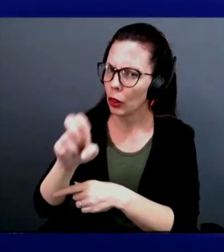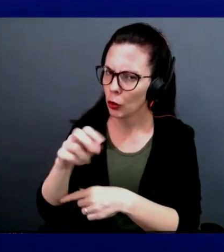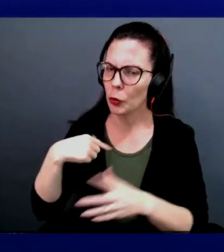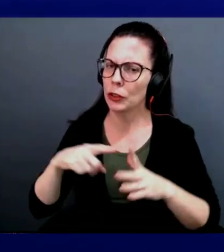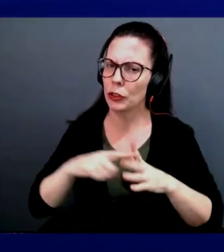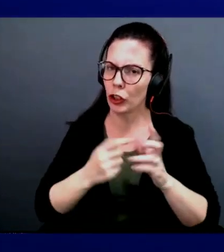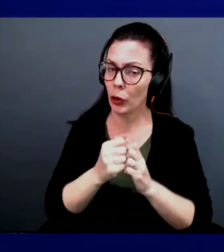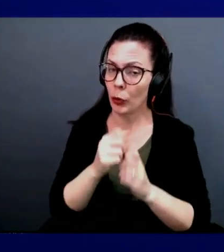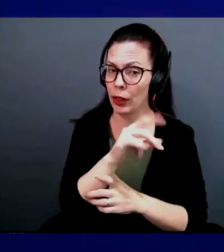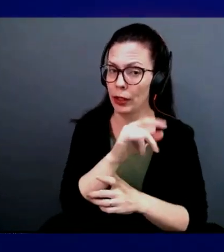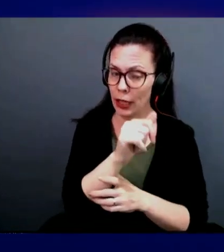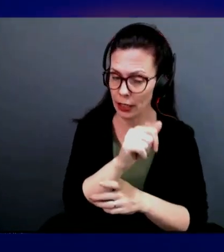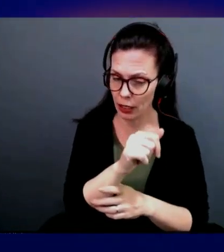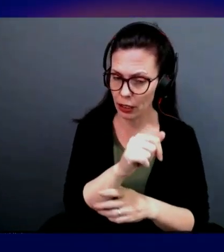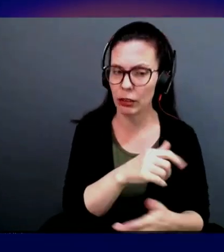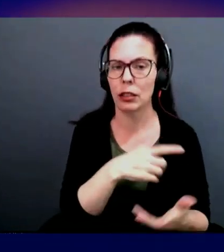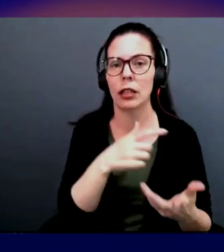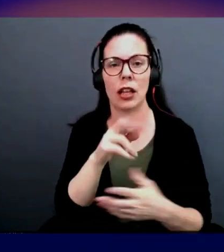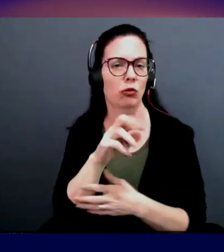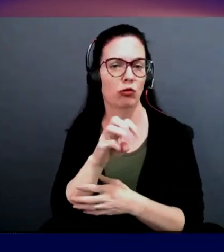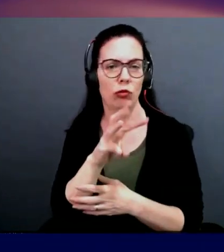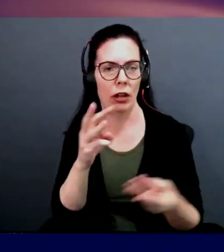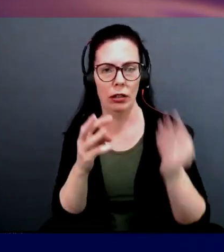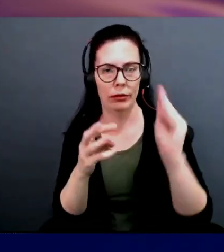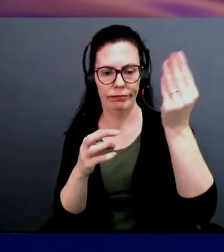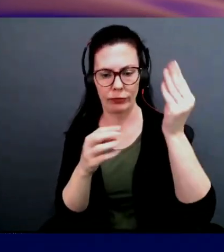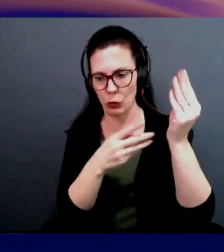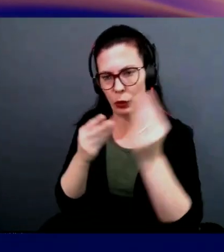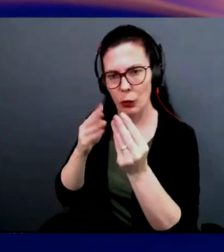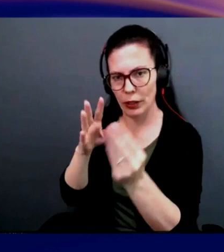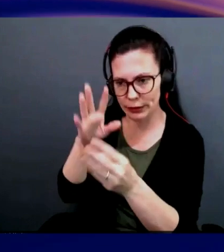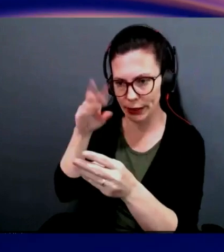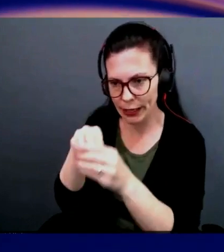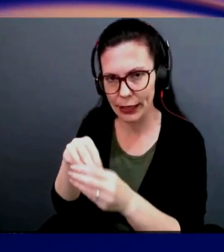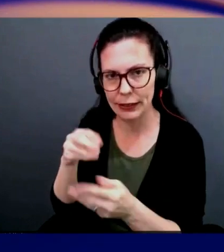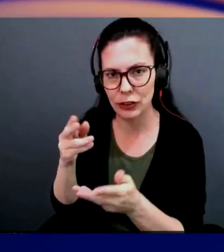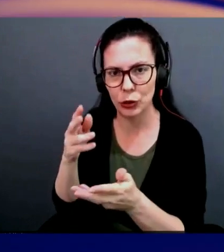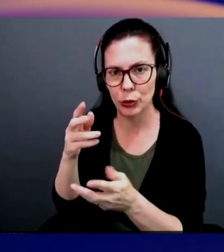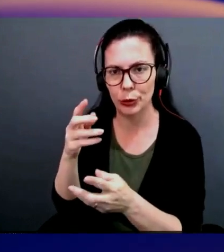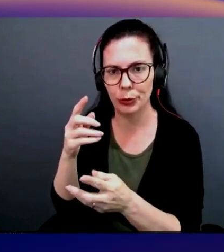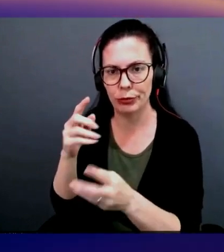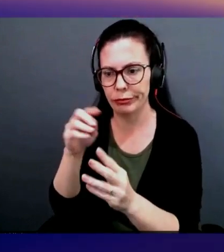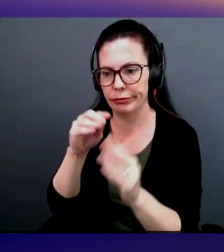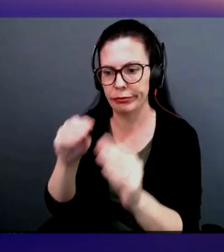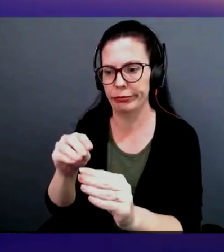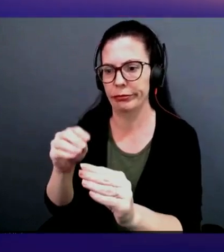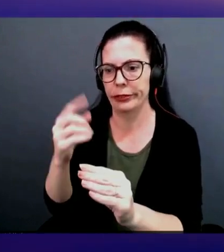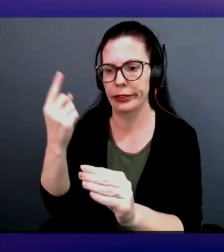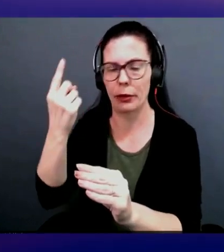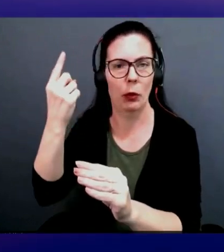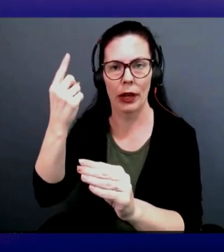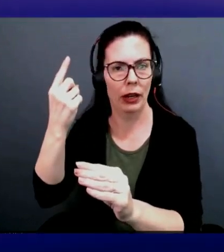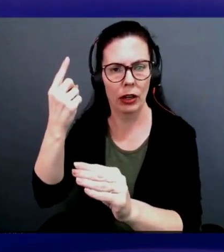We've got this raw data. We wanna bring it in. We wanna get it to somewhere. What are the customer options and choices